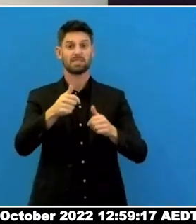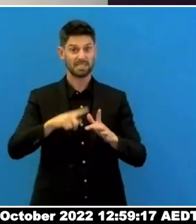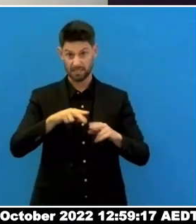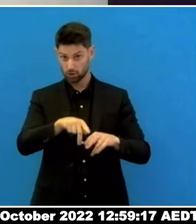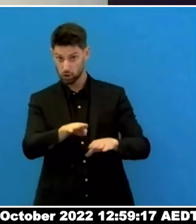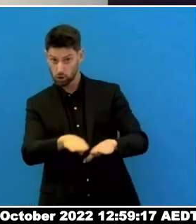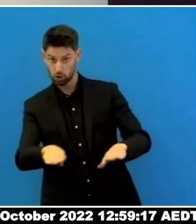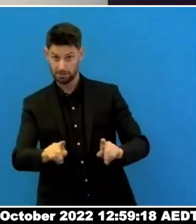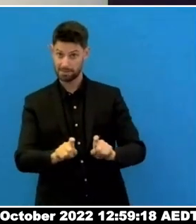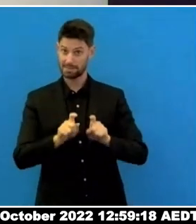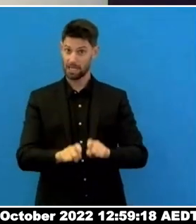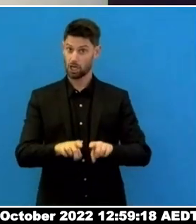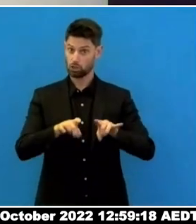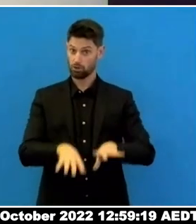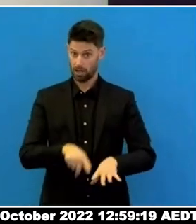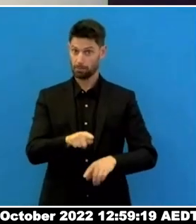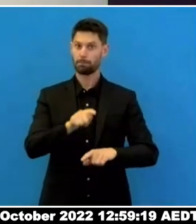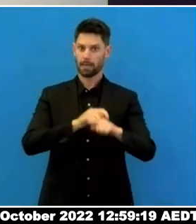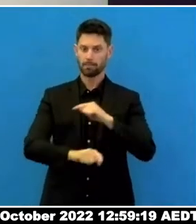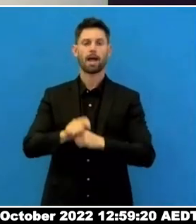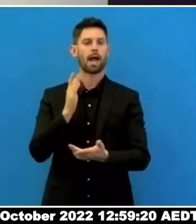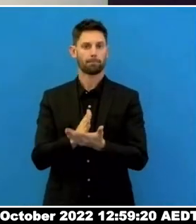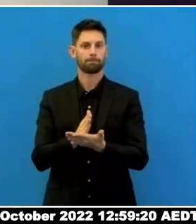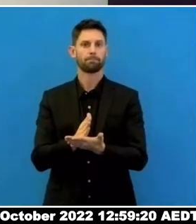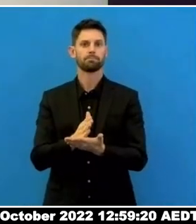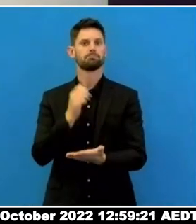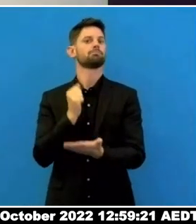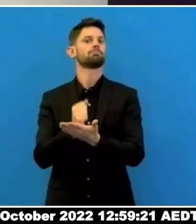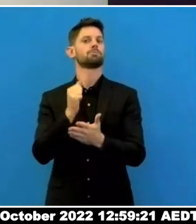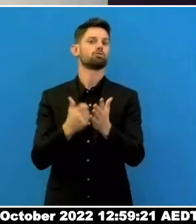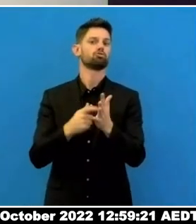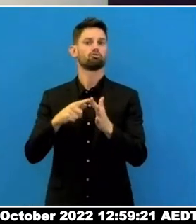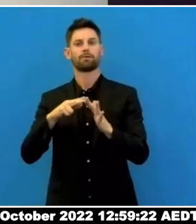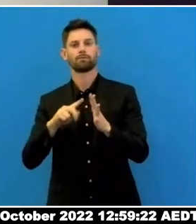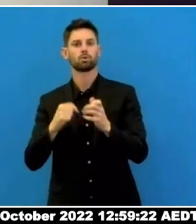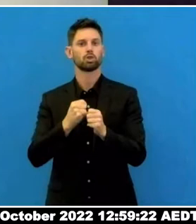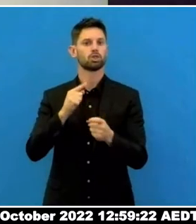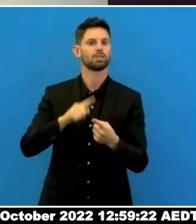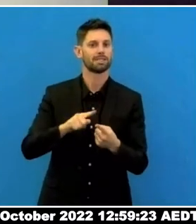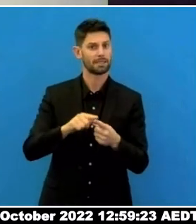if they are granted refugee status, for example, then they we would hope,